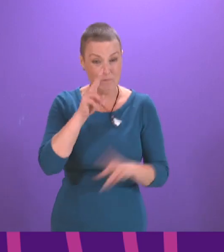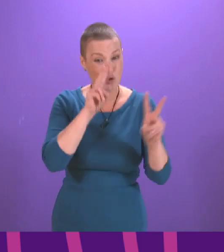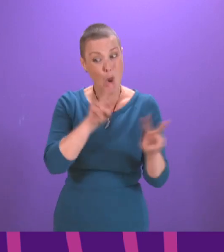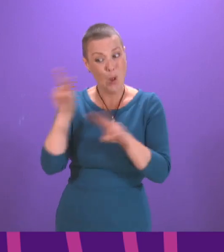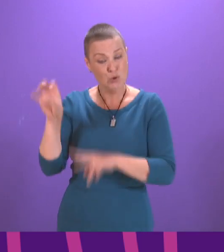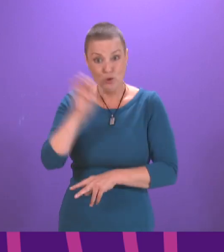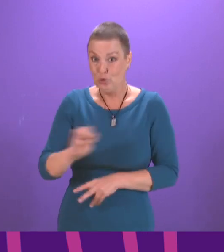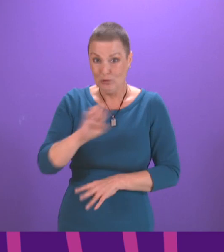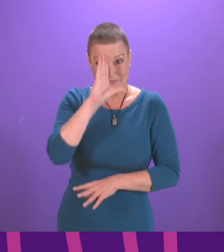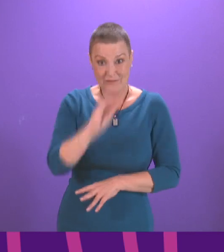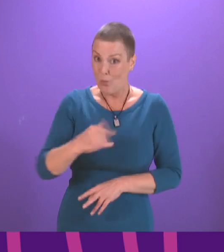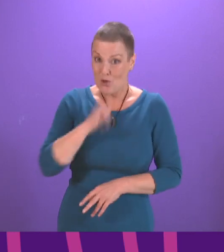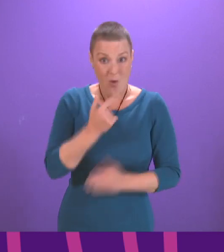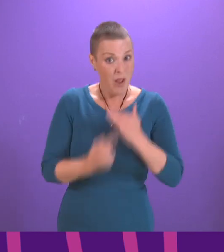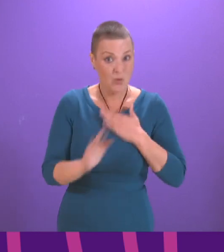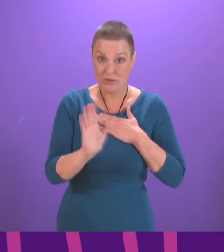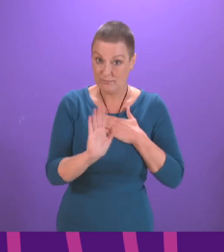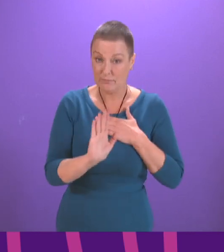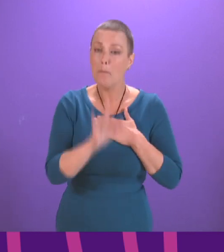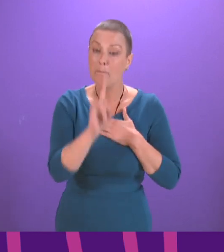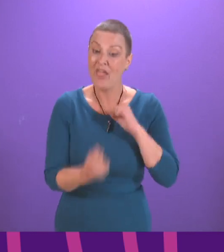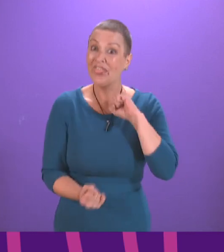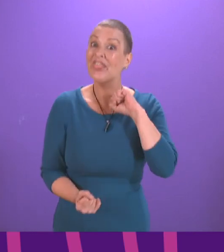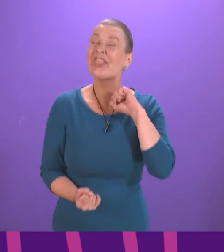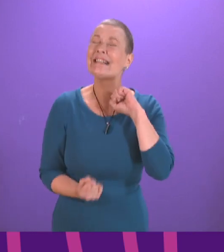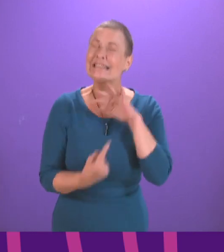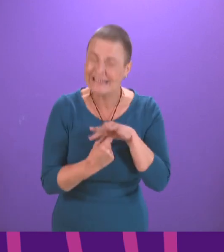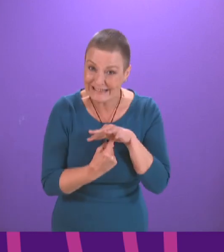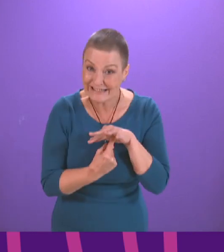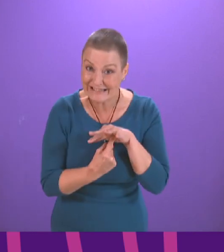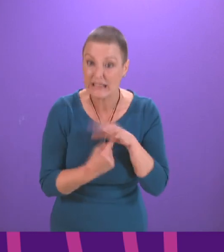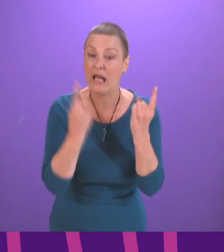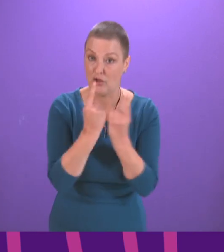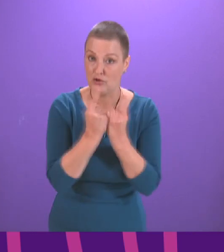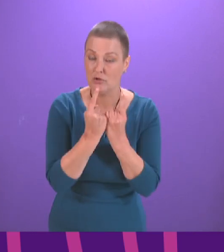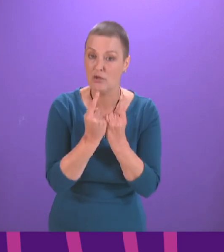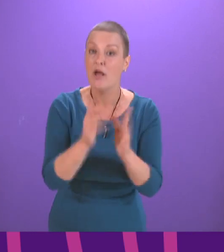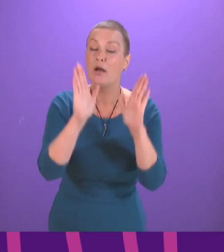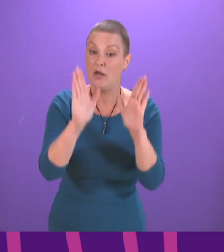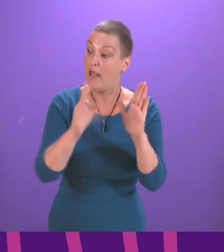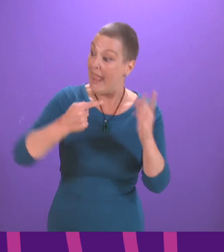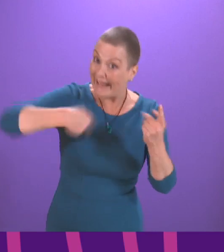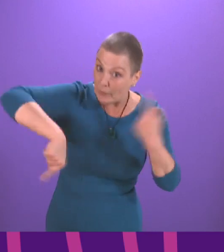now shows that we are not alone. The more effectively that all of us act to get the